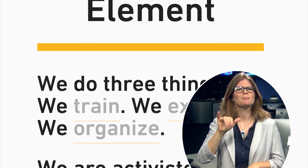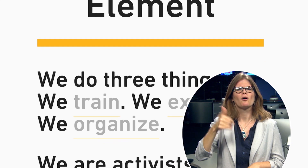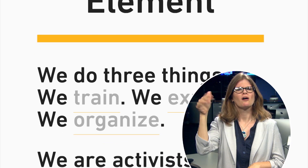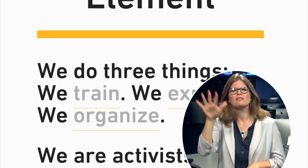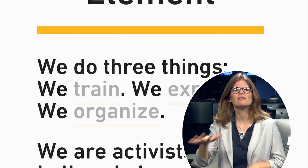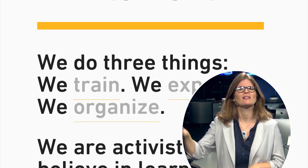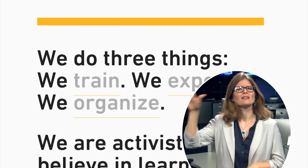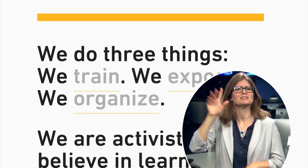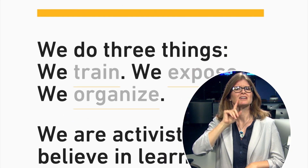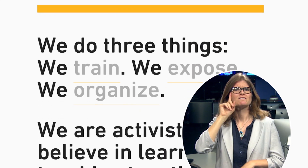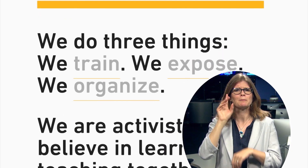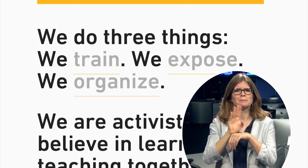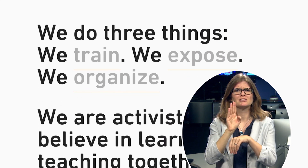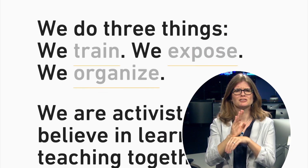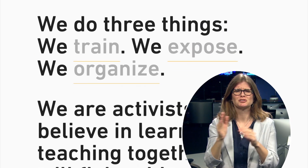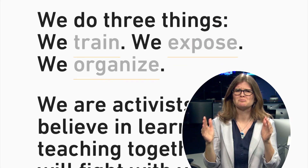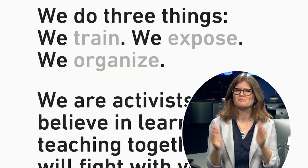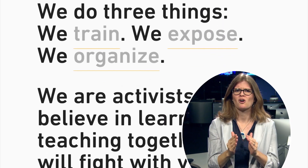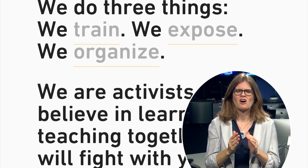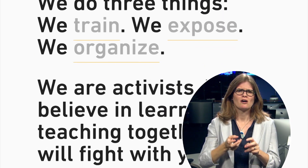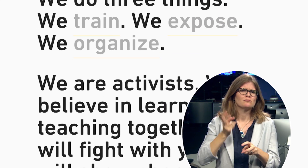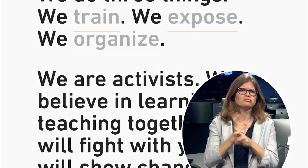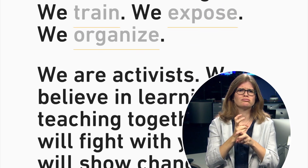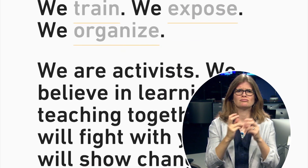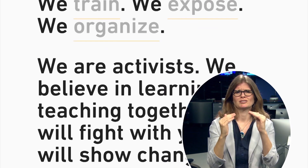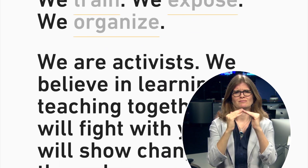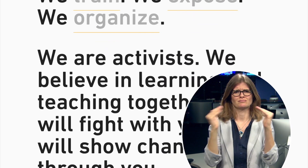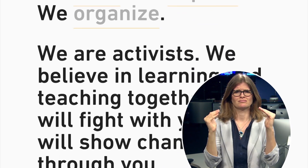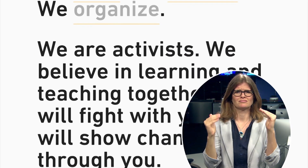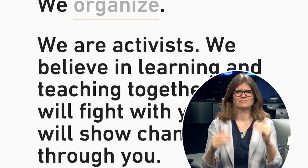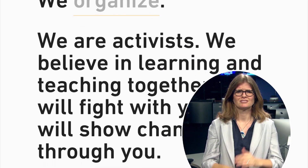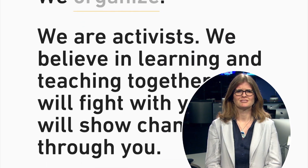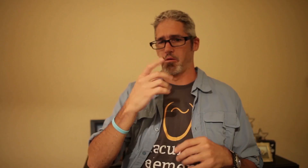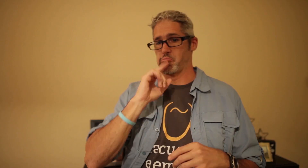businesses they are small and could not compete with larger companies..